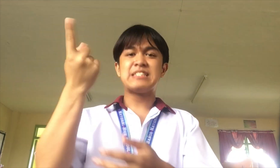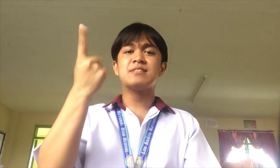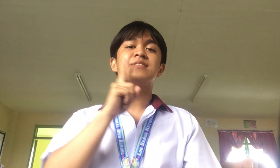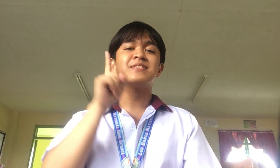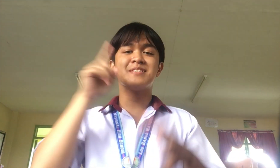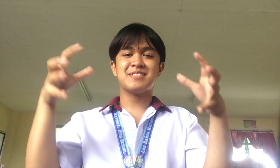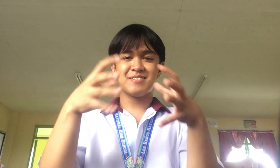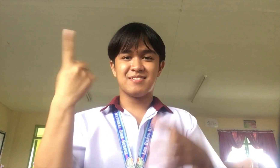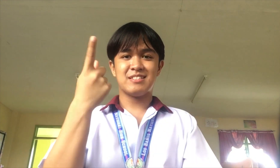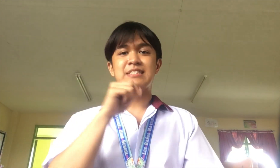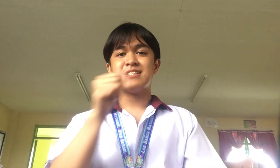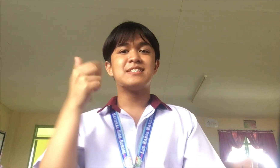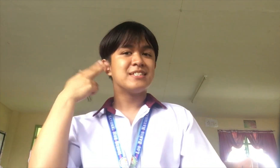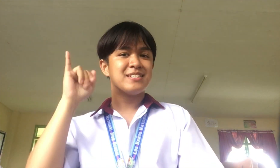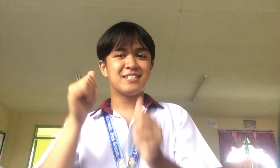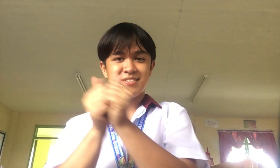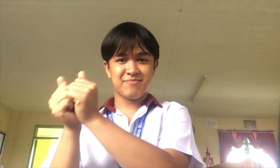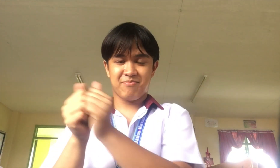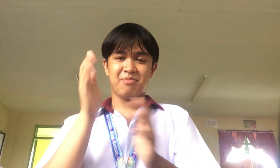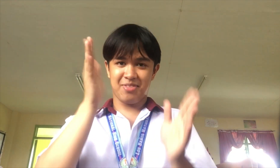we should have focused on talking about Deaf people, not hearing people